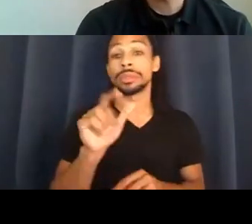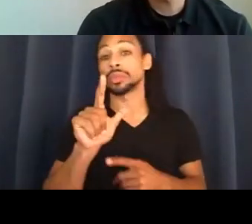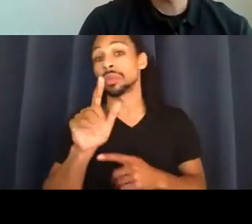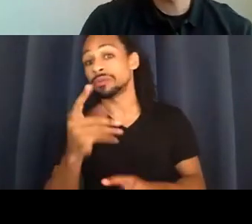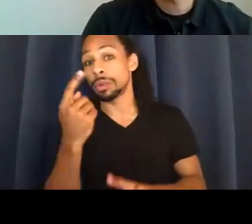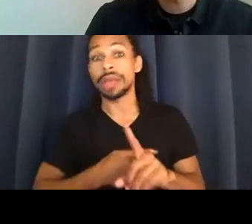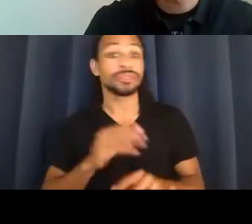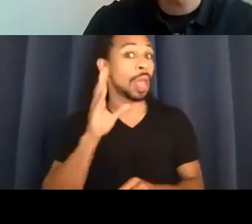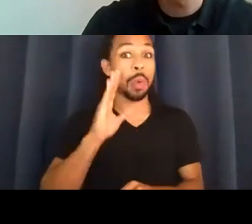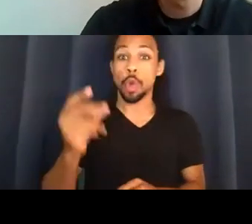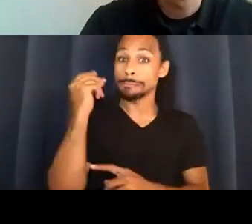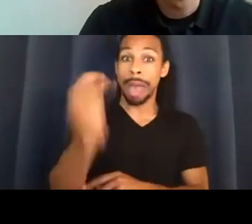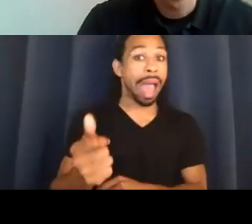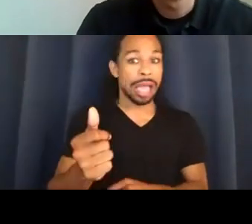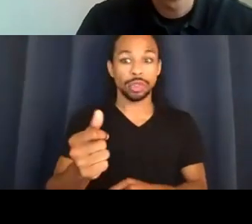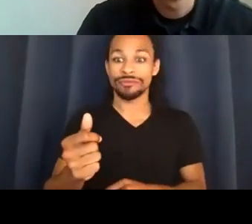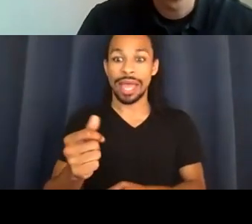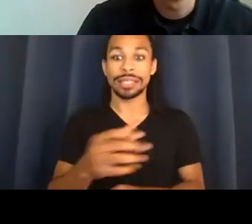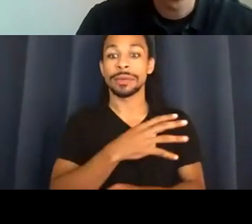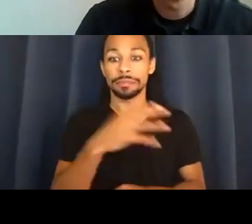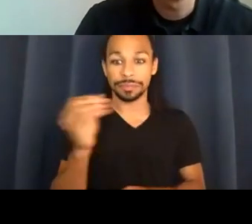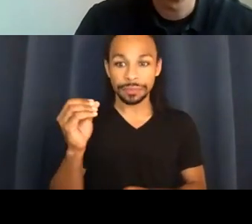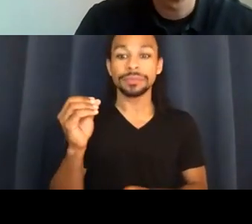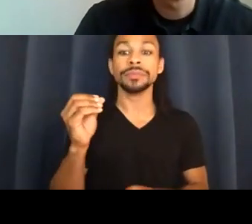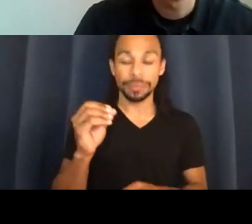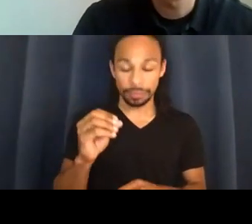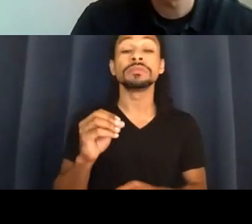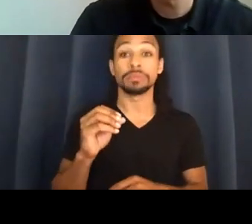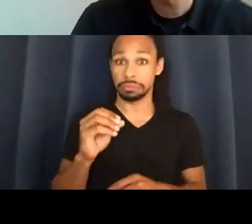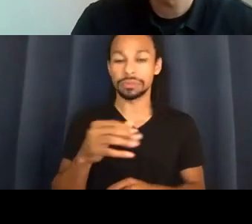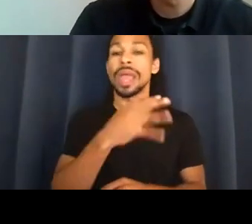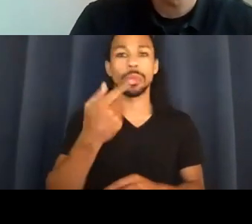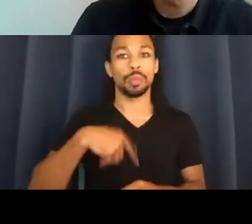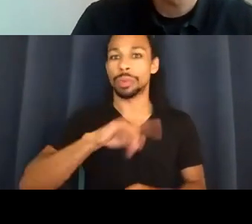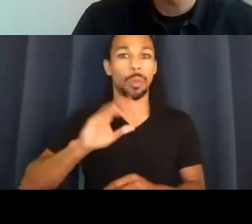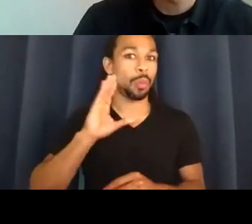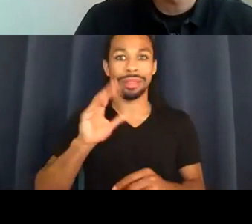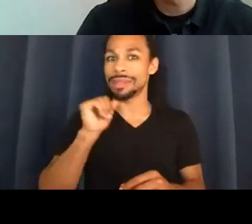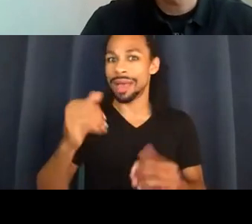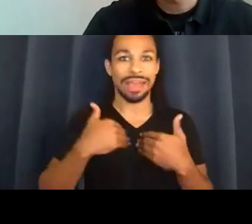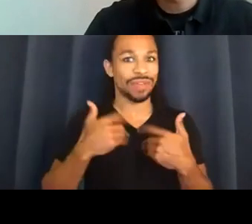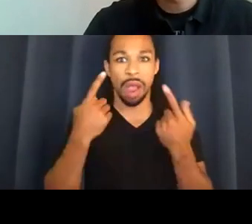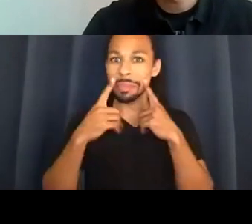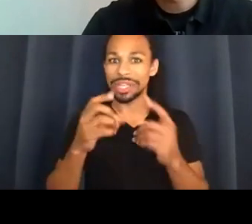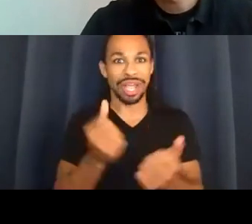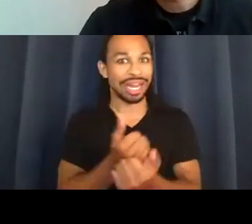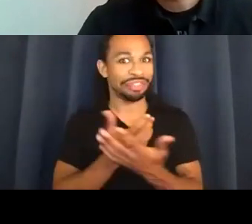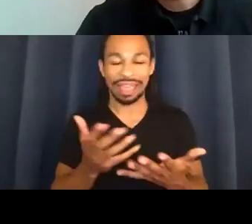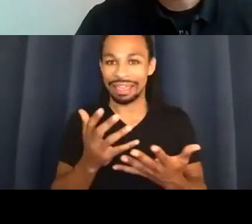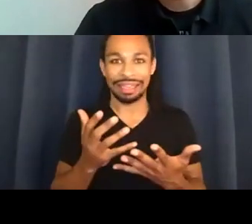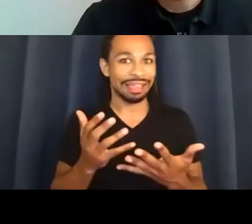this, but we would not have accomplished anything. We will have brilliant conversations and